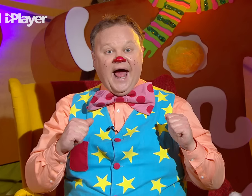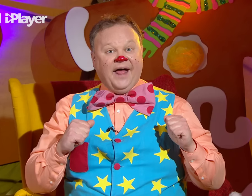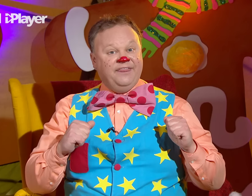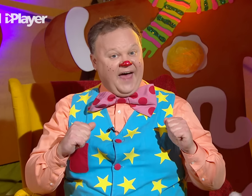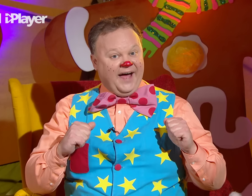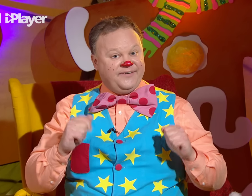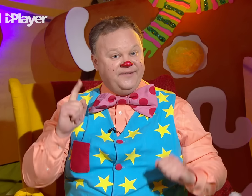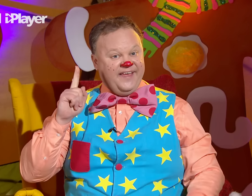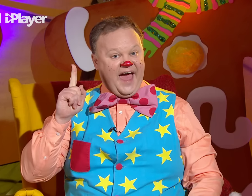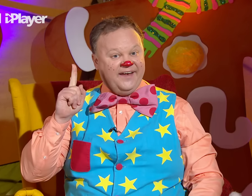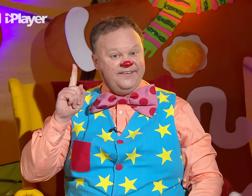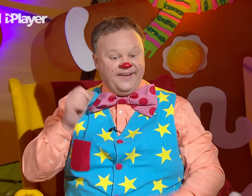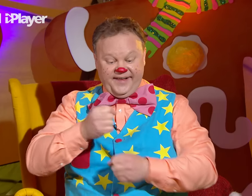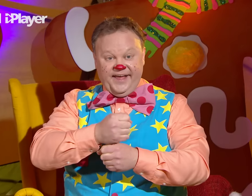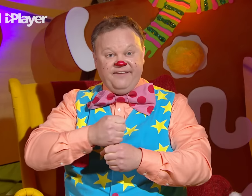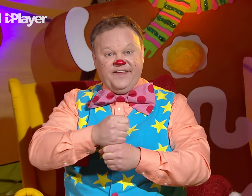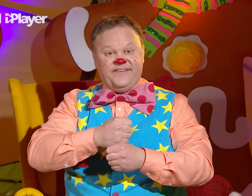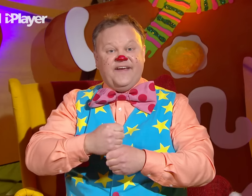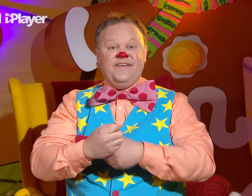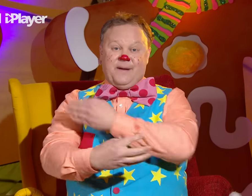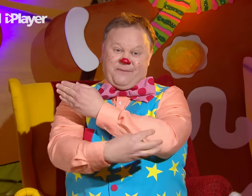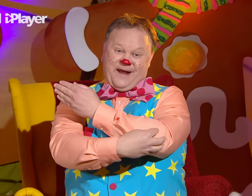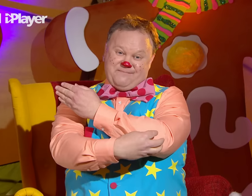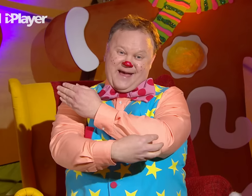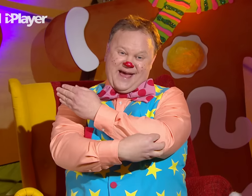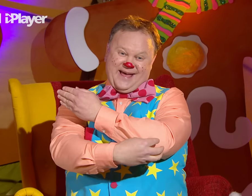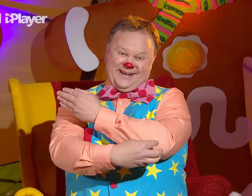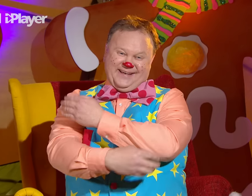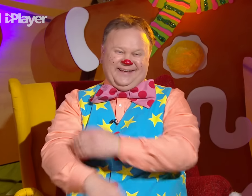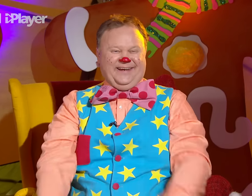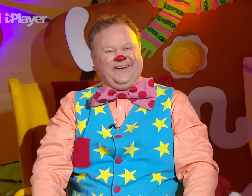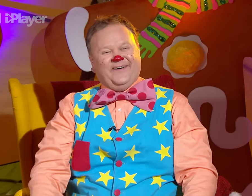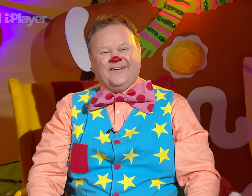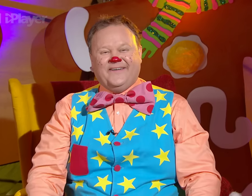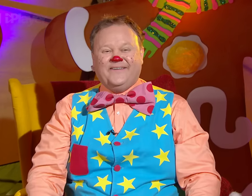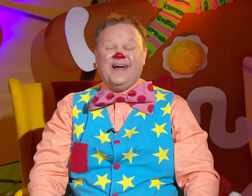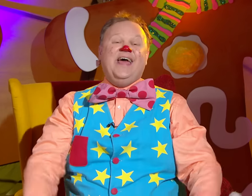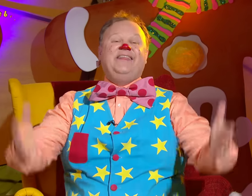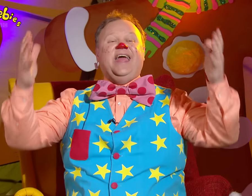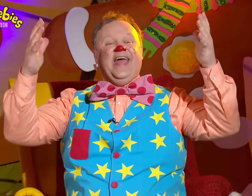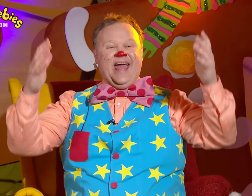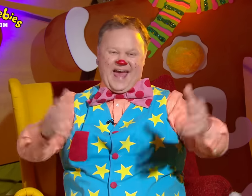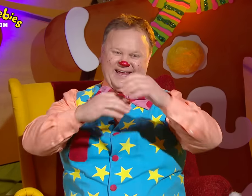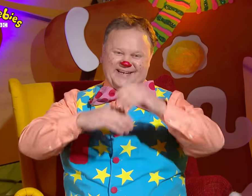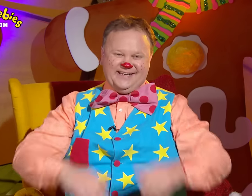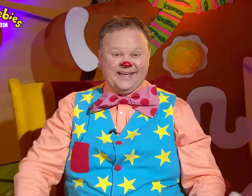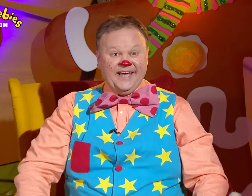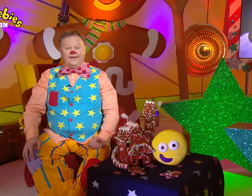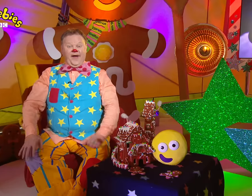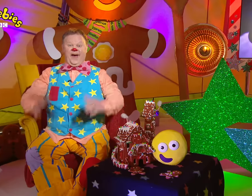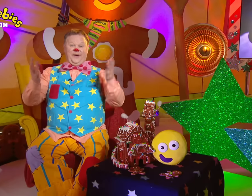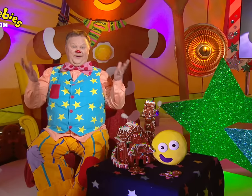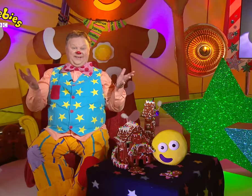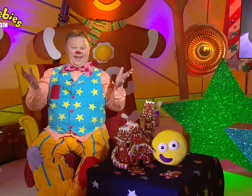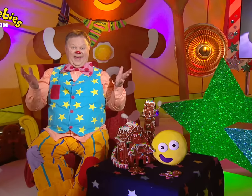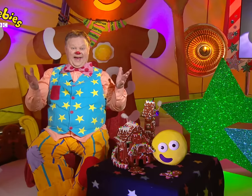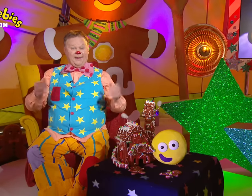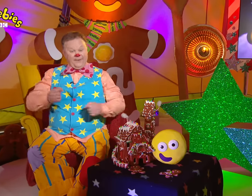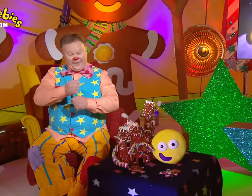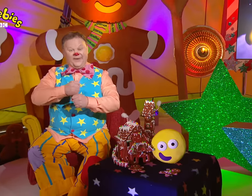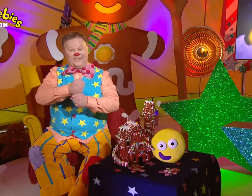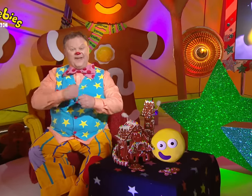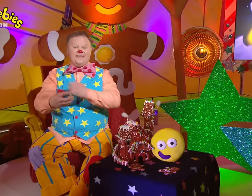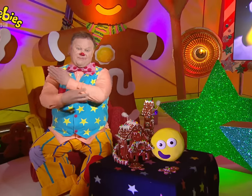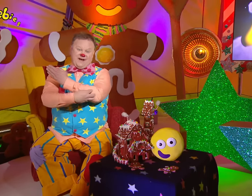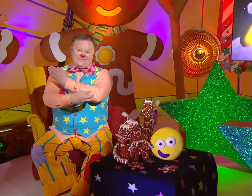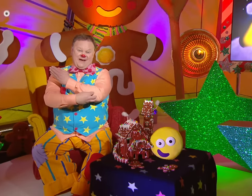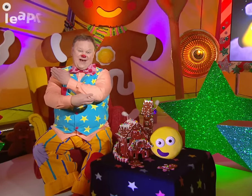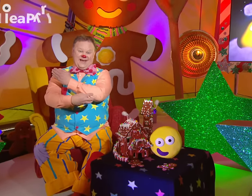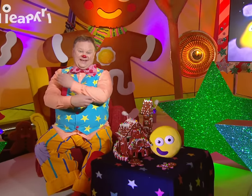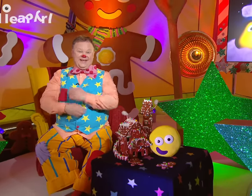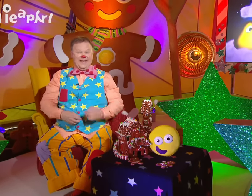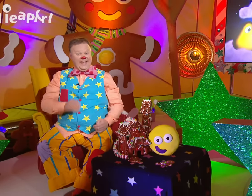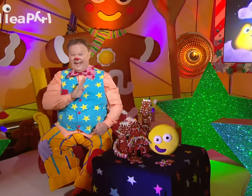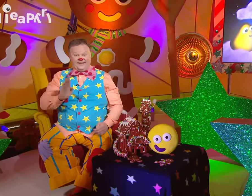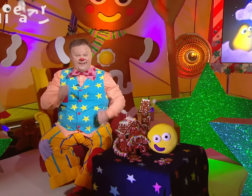and that was the end of the gingerbread man oh the end oh dear poor gingerbread man he didn't